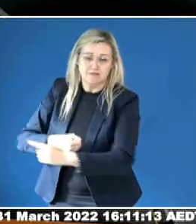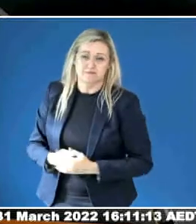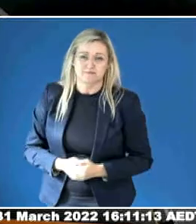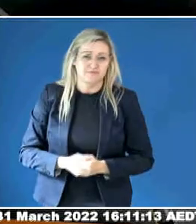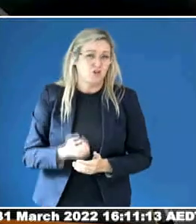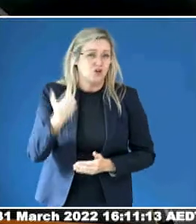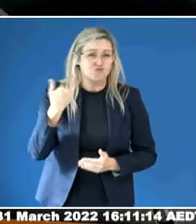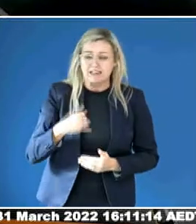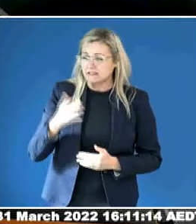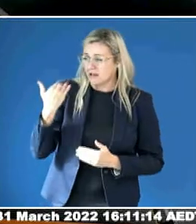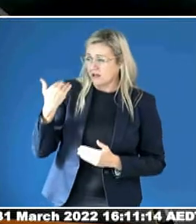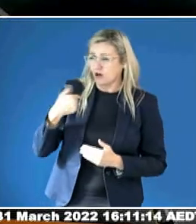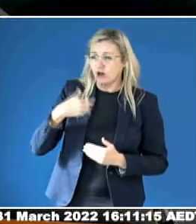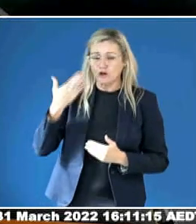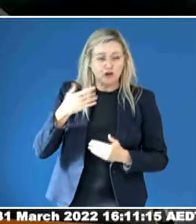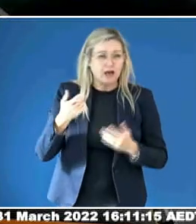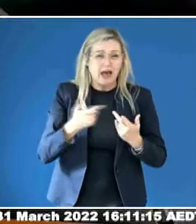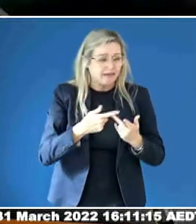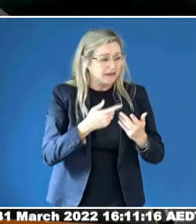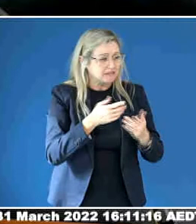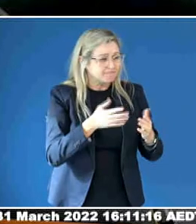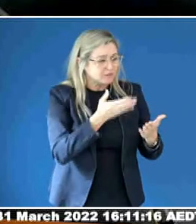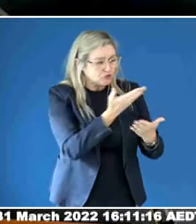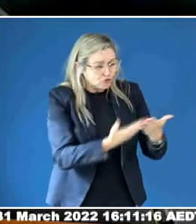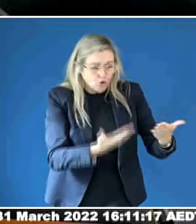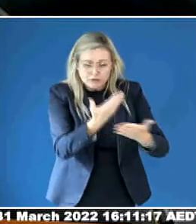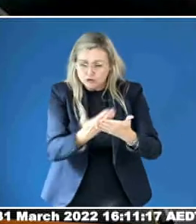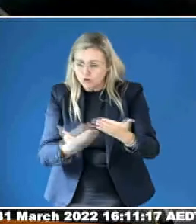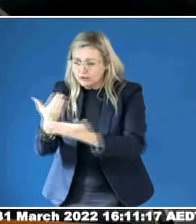weep. A friend whose autistic daughter is so overwhelmed by the system she has resorted to